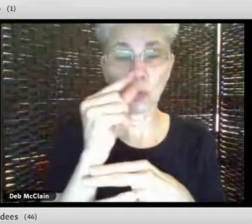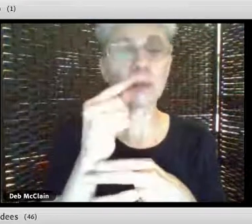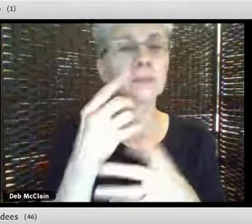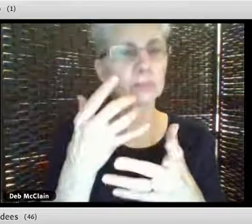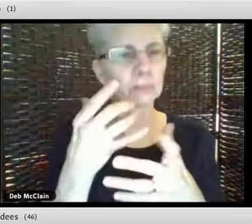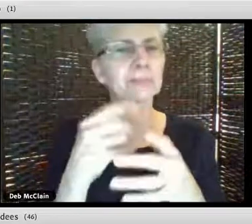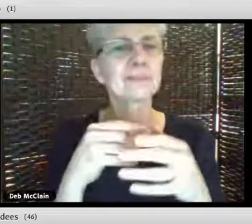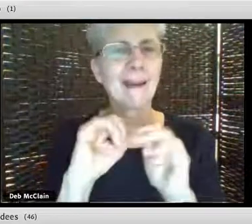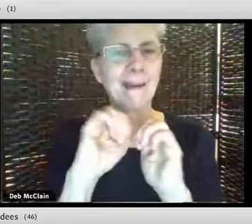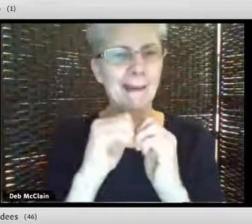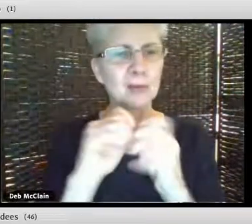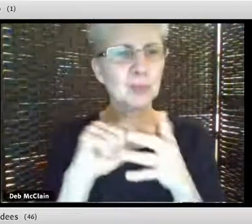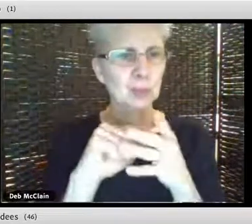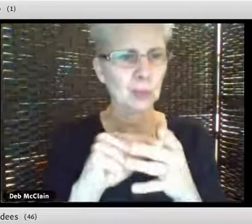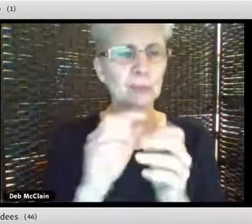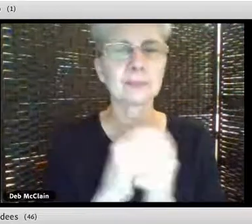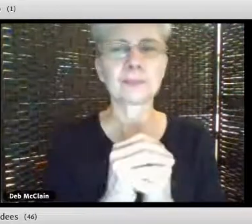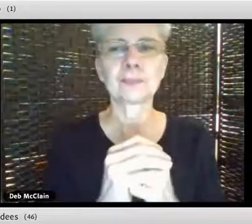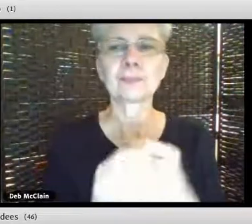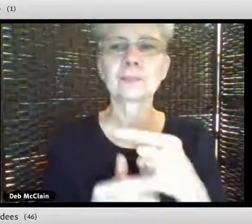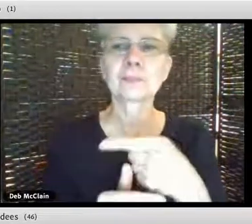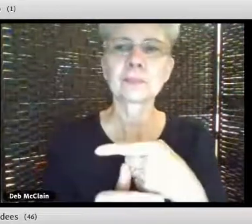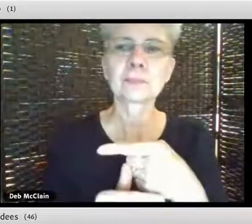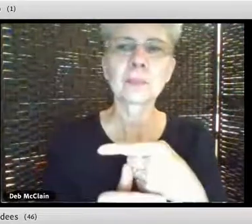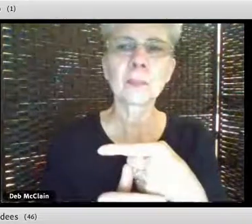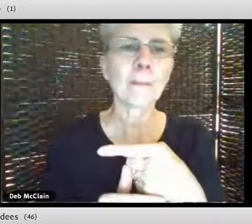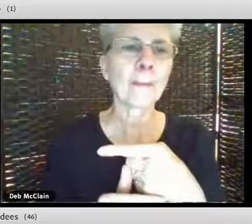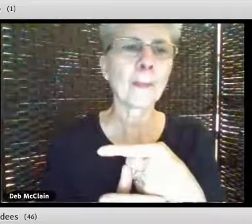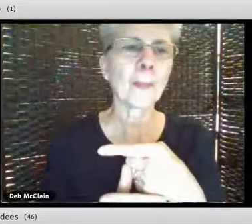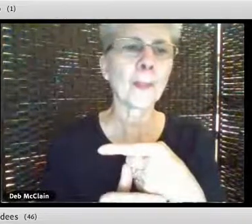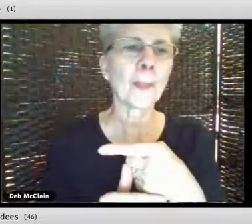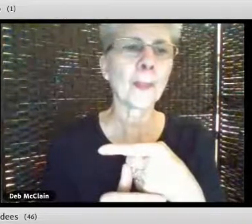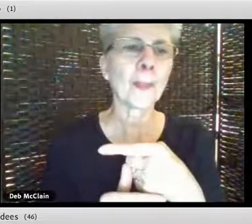Also -- Sorry about that.